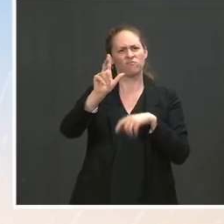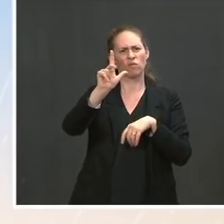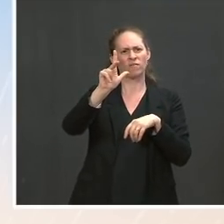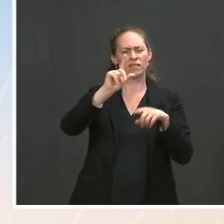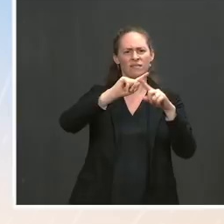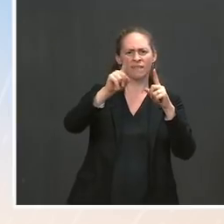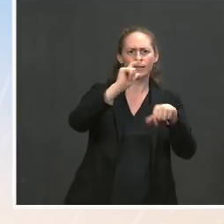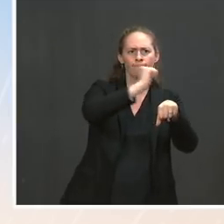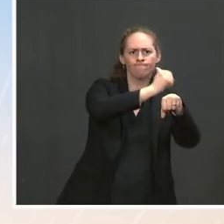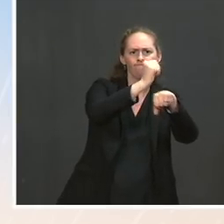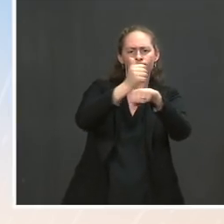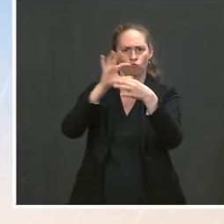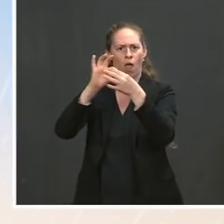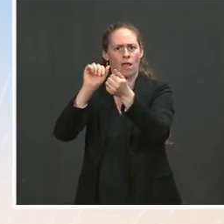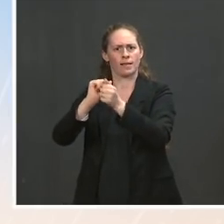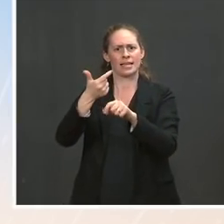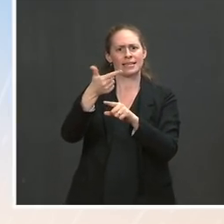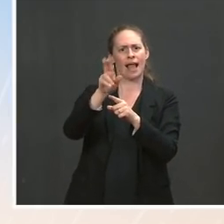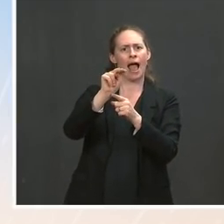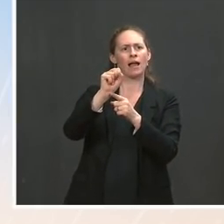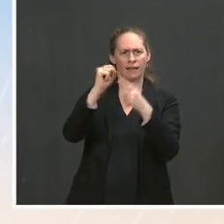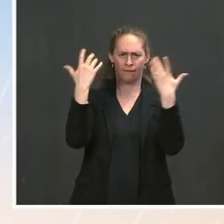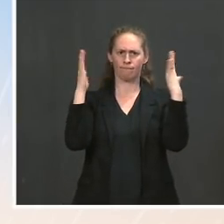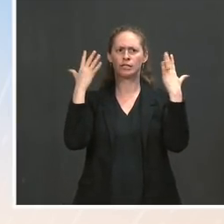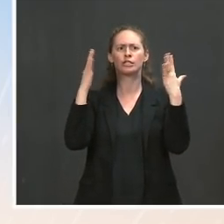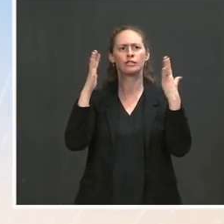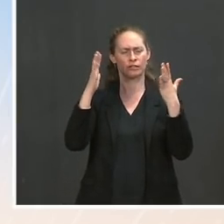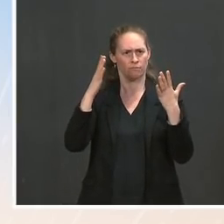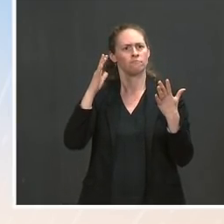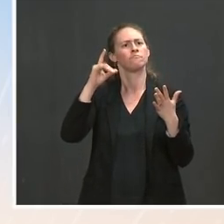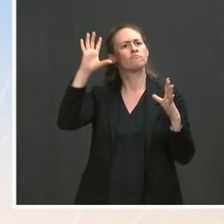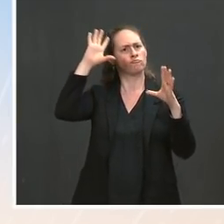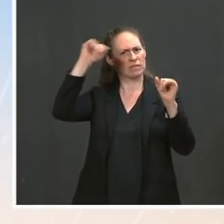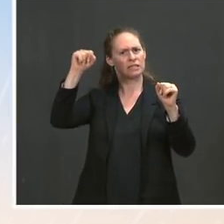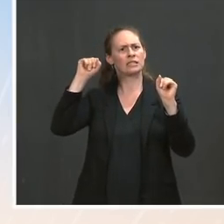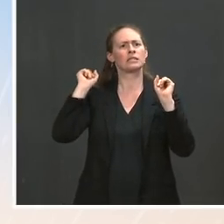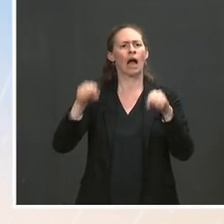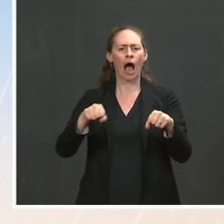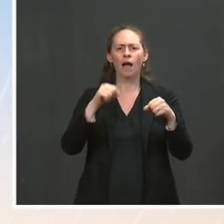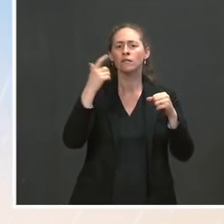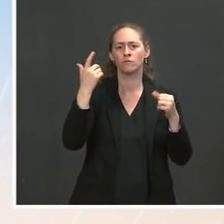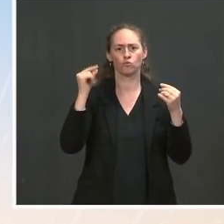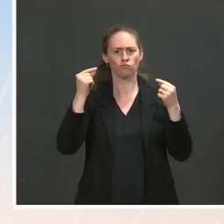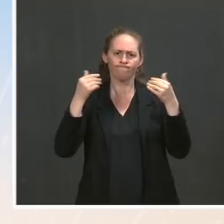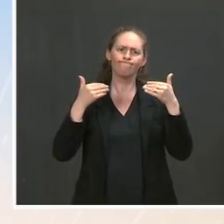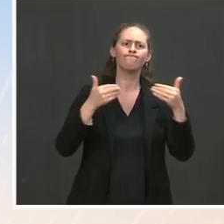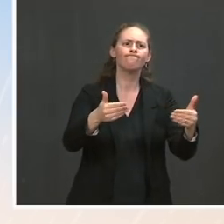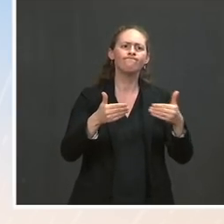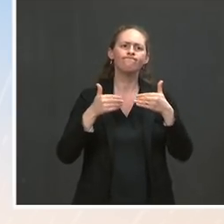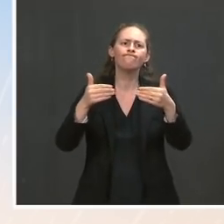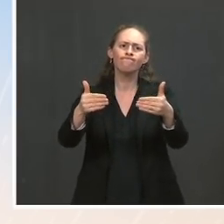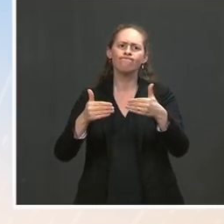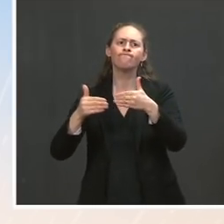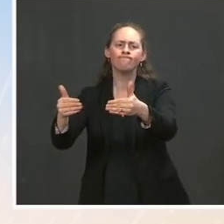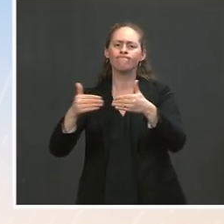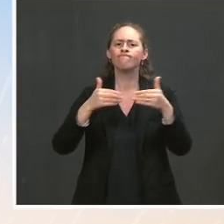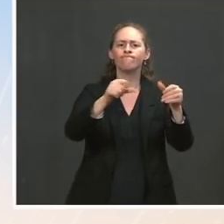any President can use to help address the prevalence of gun violence and address community safety around the country.